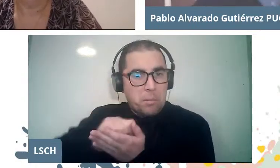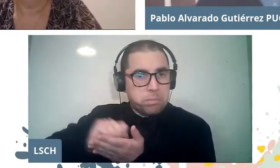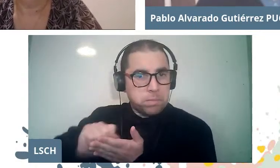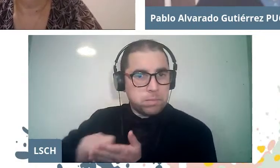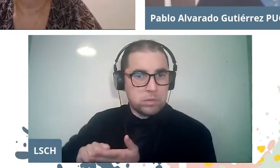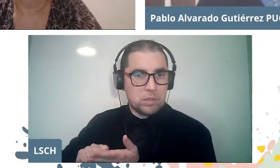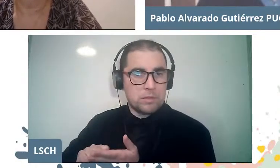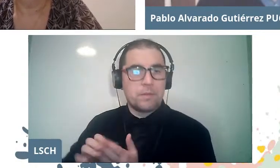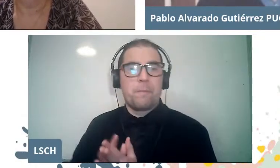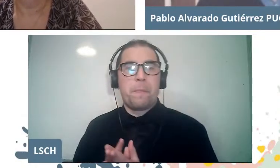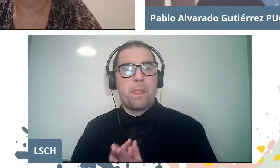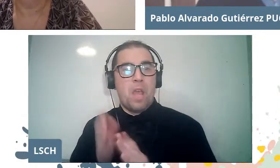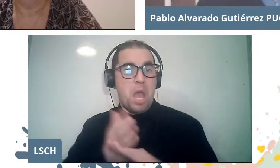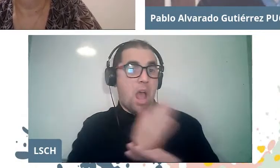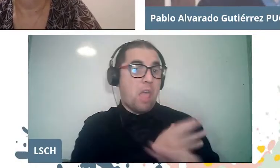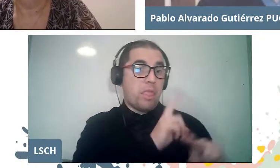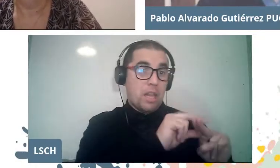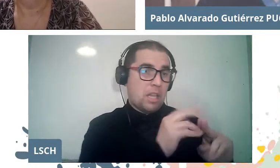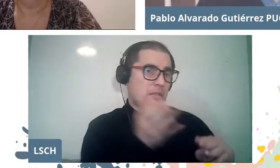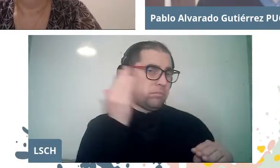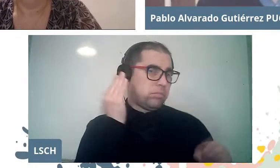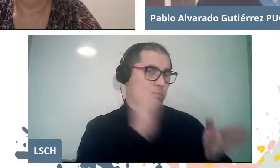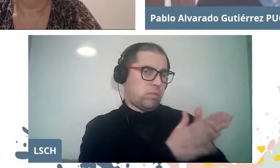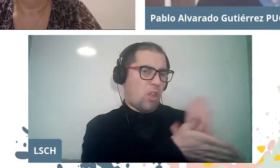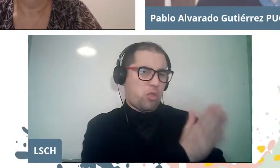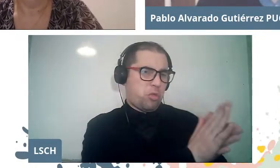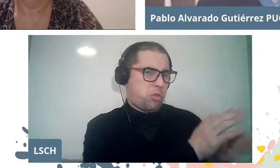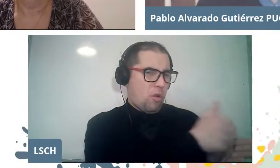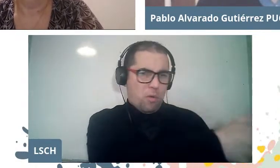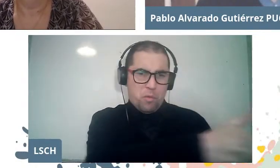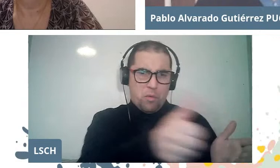In pre-classicism everyone composed tonally.